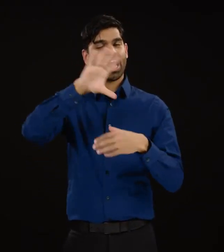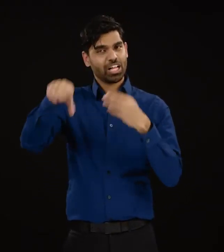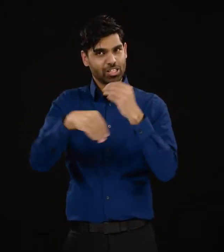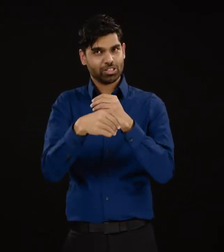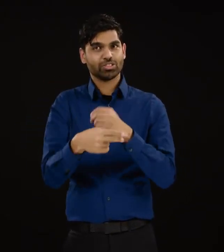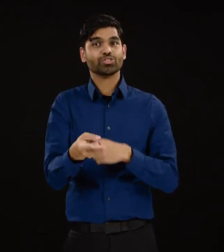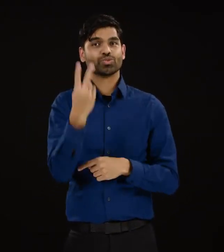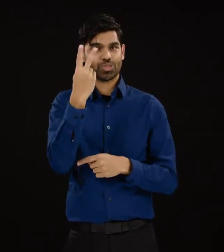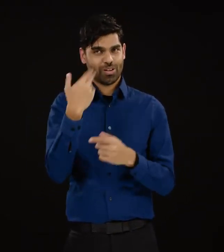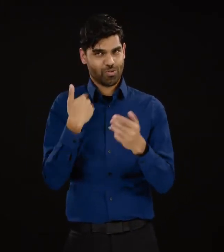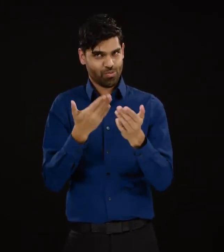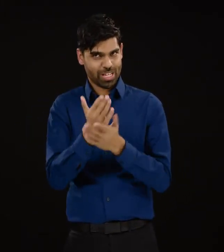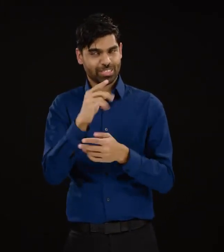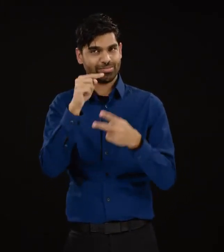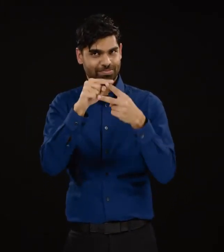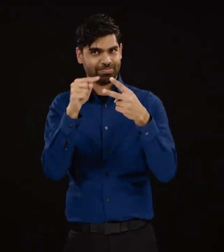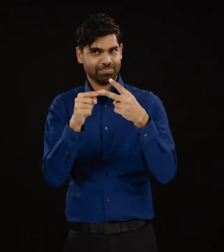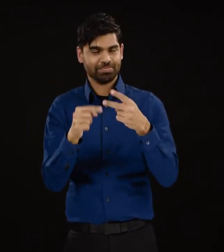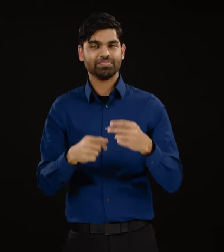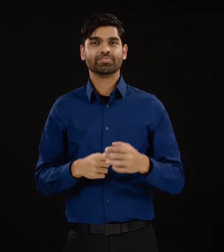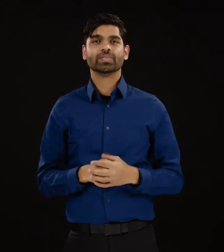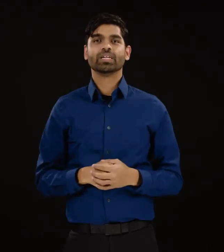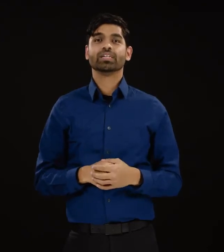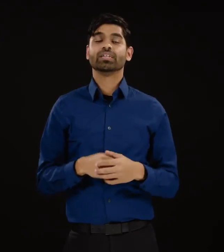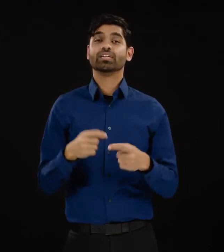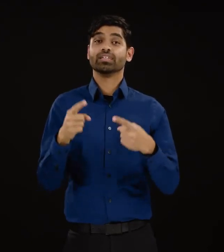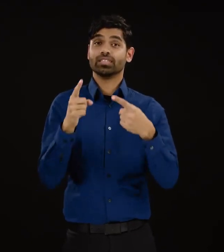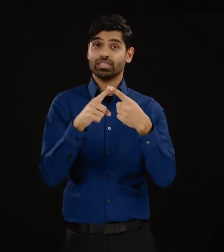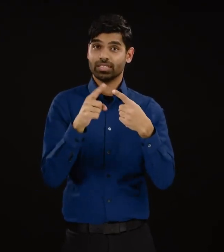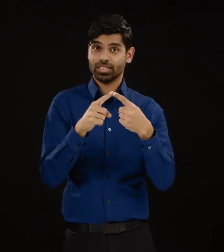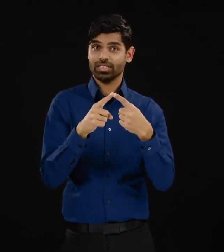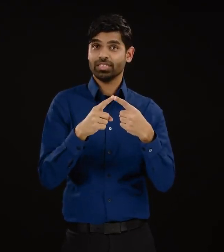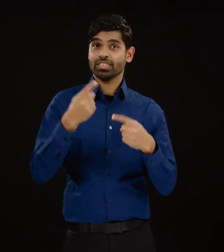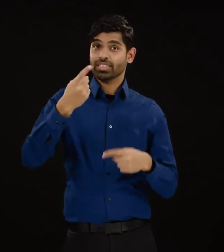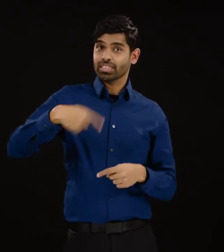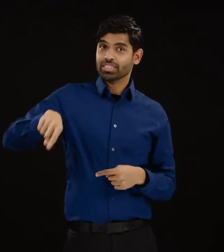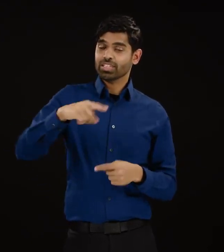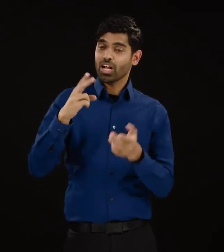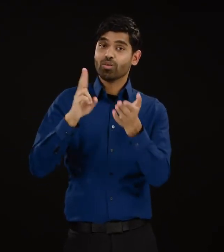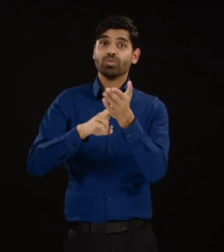have the right: To a copy of their contract, privacy policy,